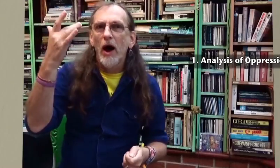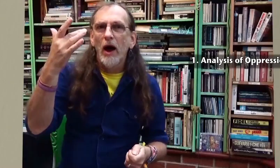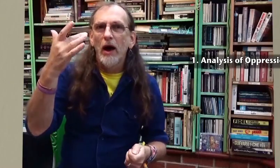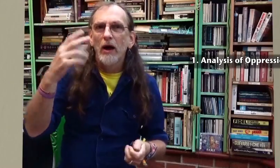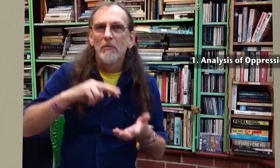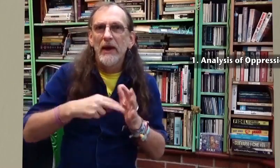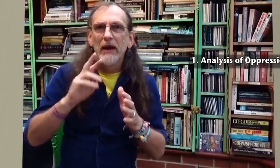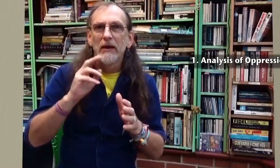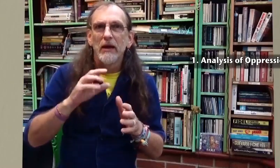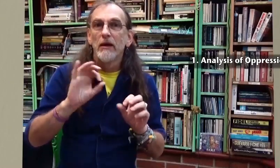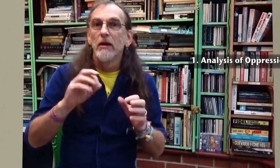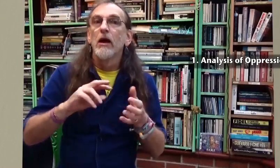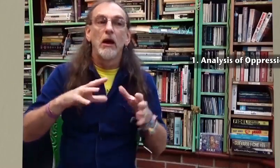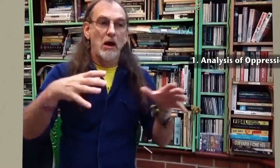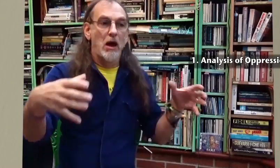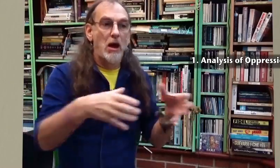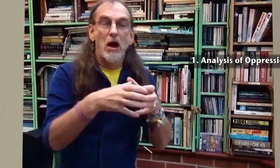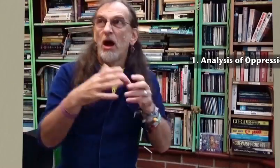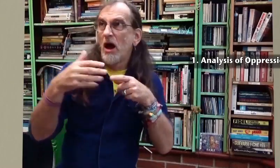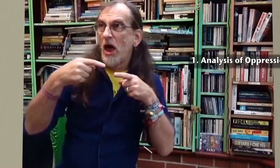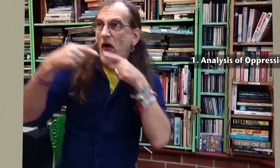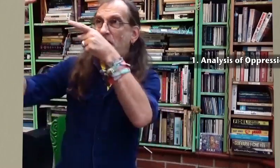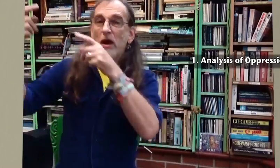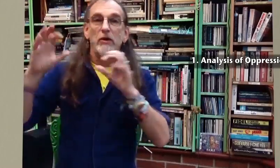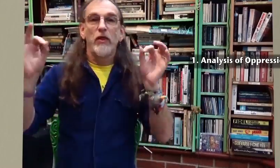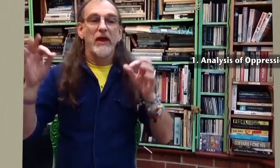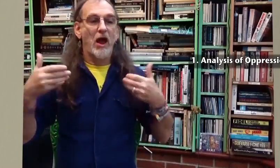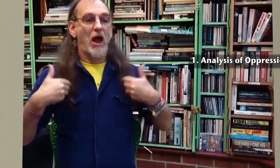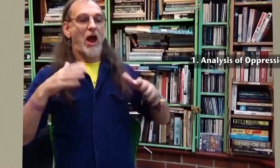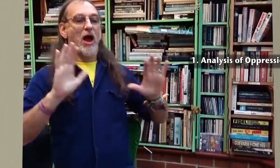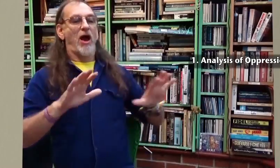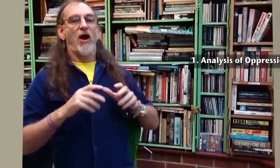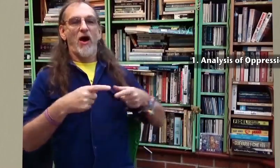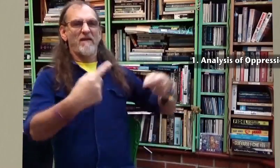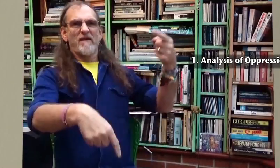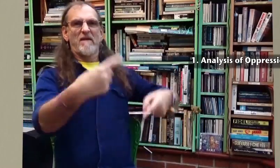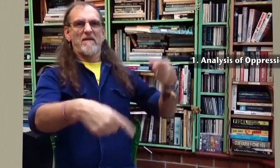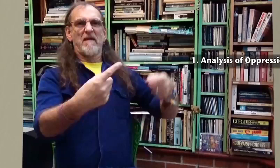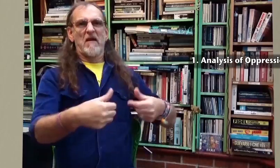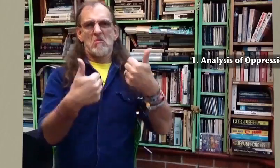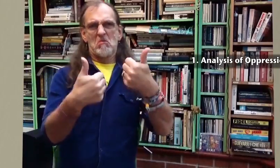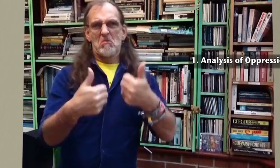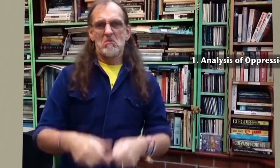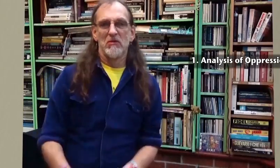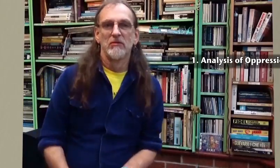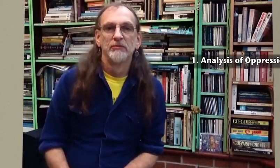prevent us from collectively challenging our oppression and allows those in power to maintain their positions of dominance and control.